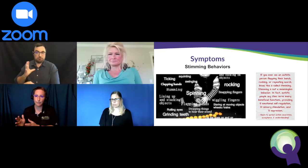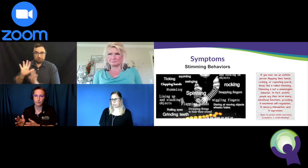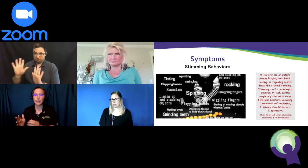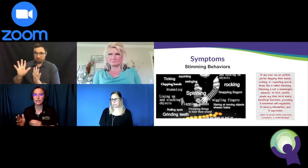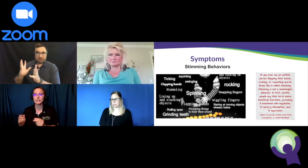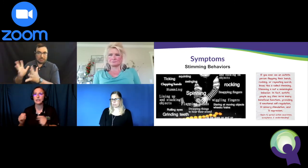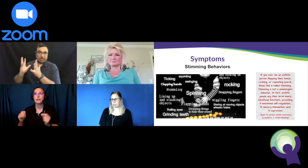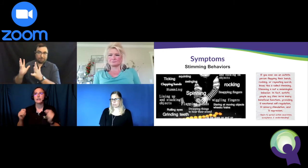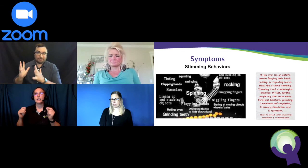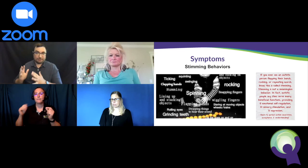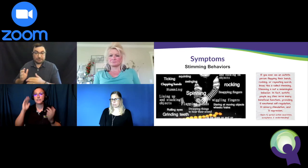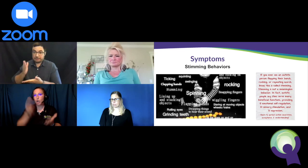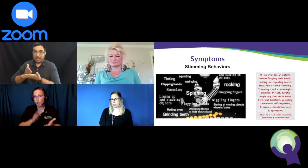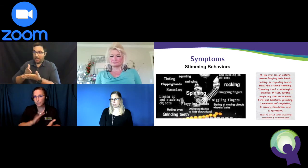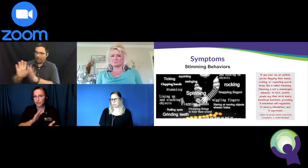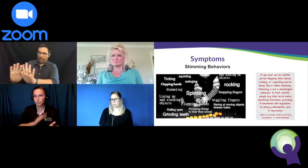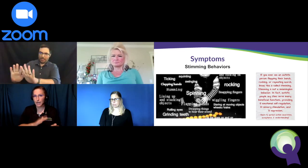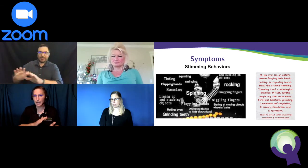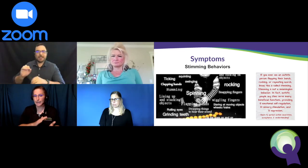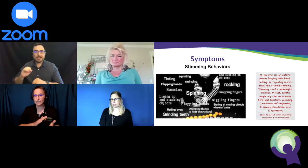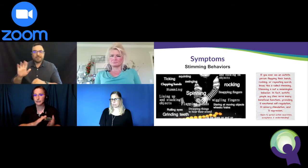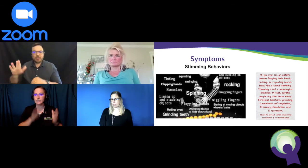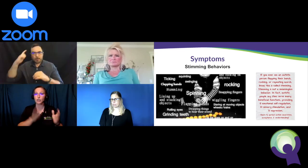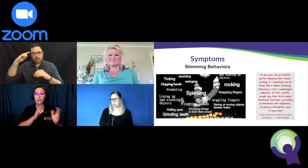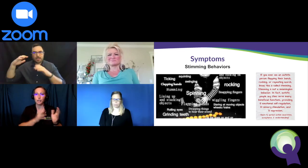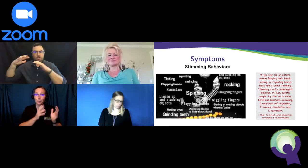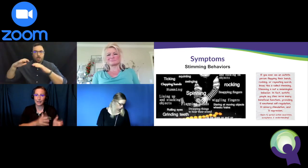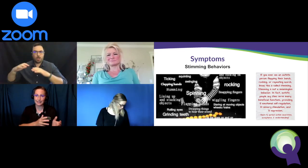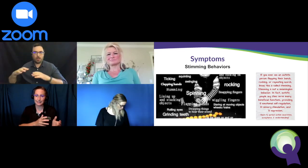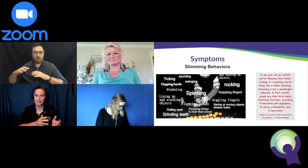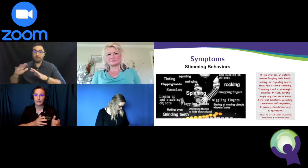because if it's calming their mind, they're in a good place.